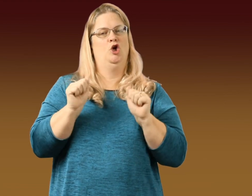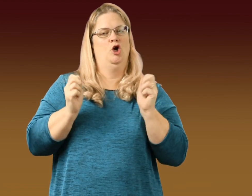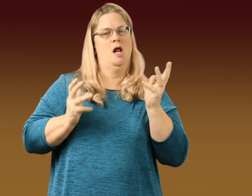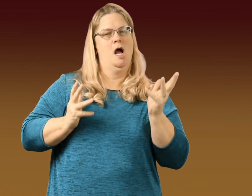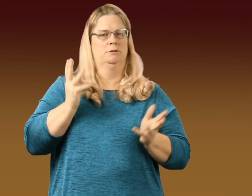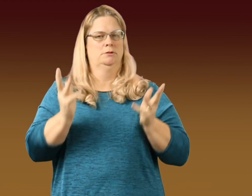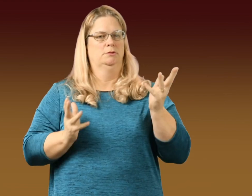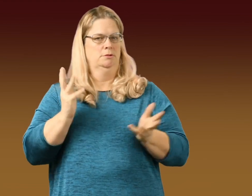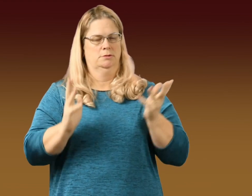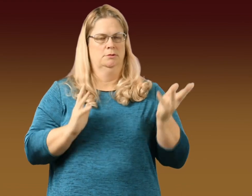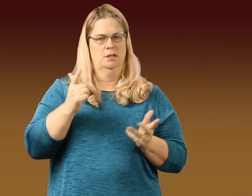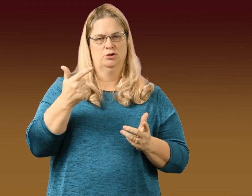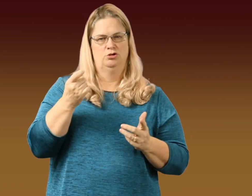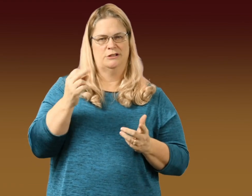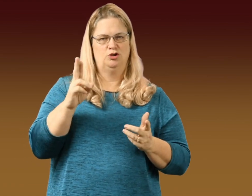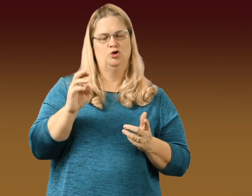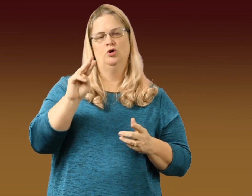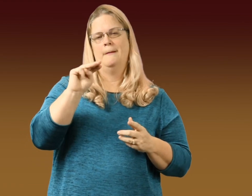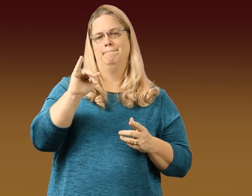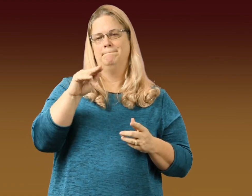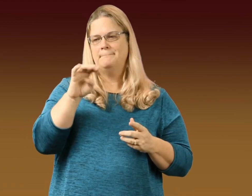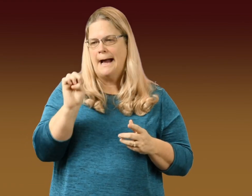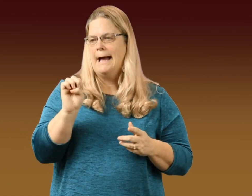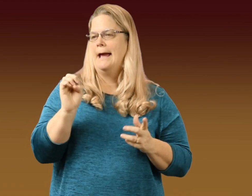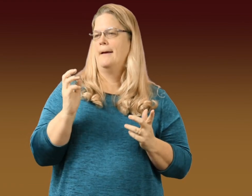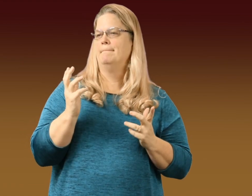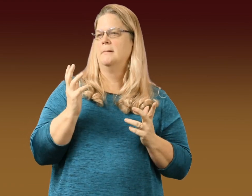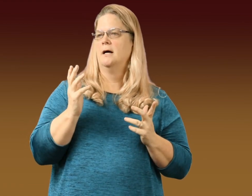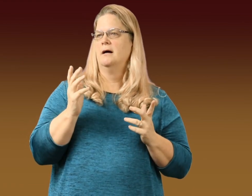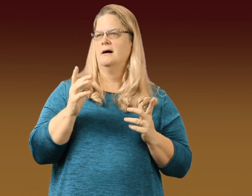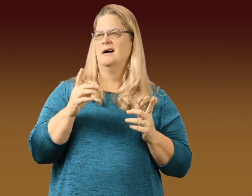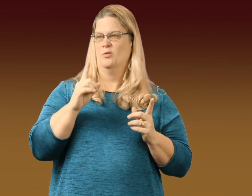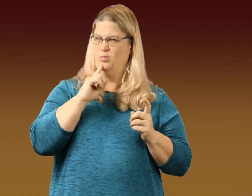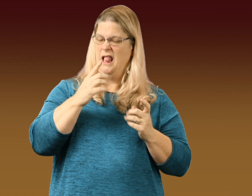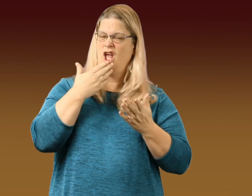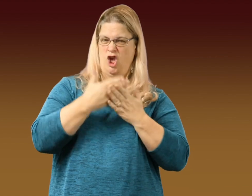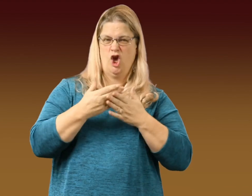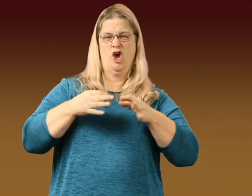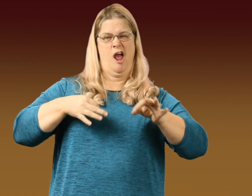However, he could gesture. He could mime really well.